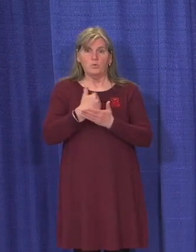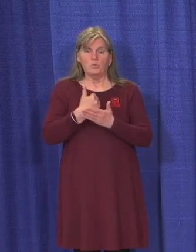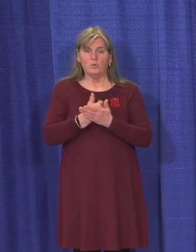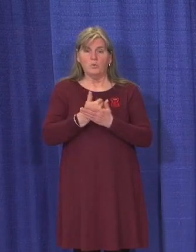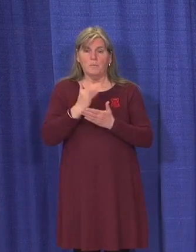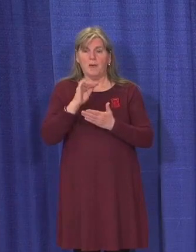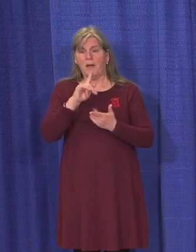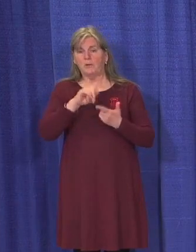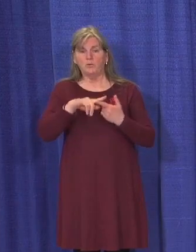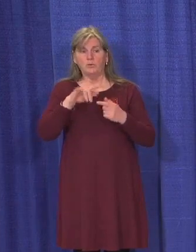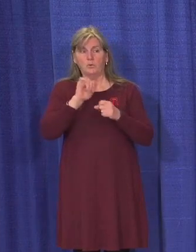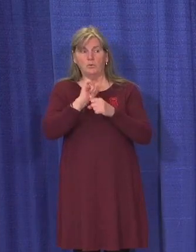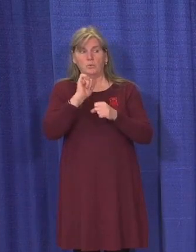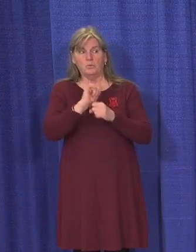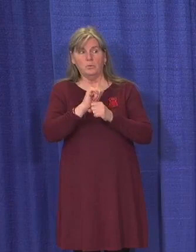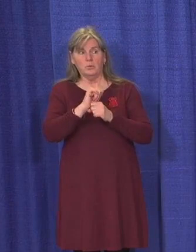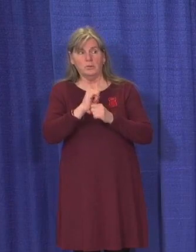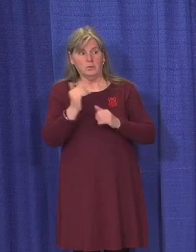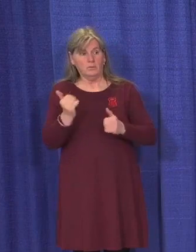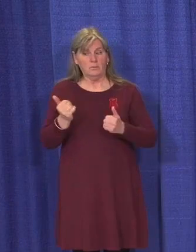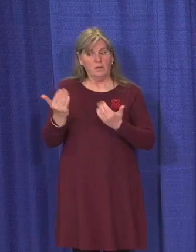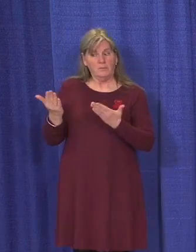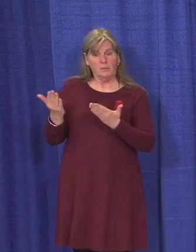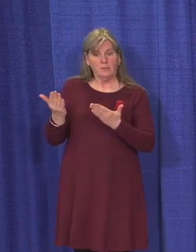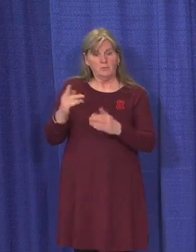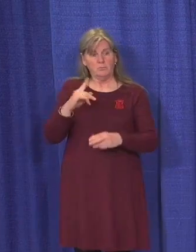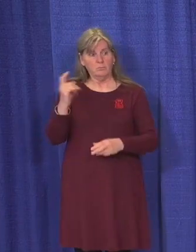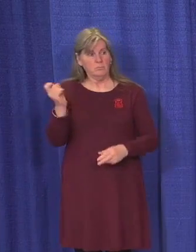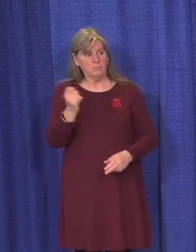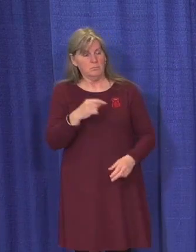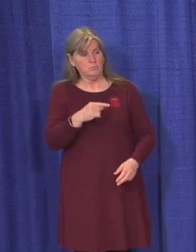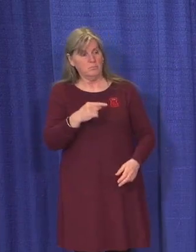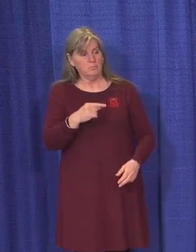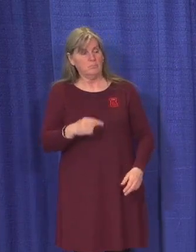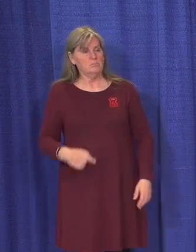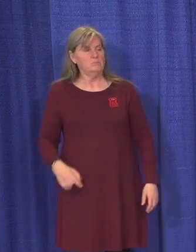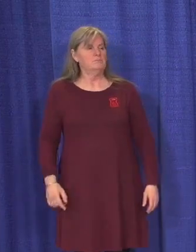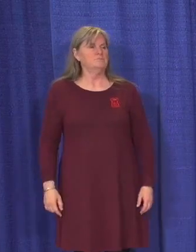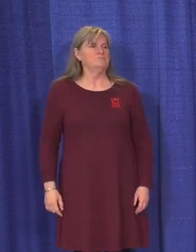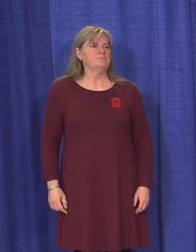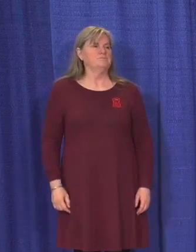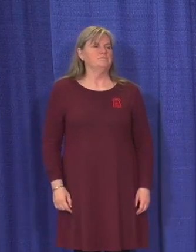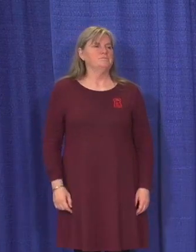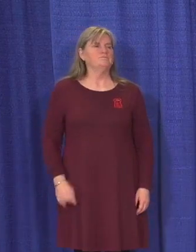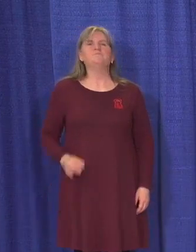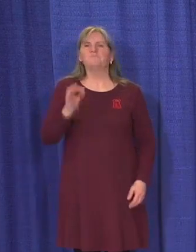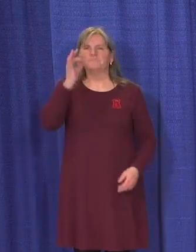I was consulting the path forward document and was wondering if we can expect any